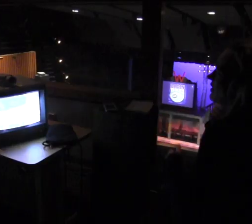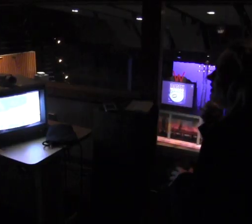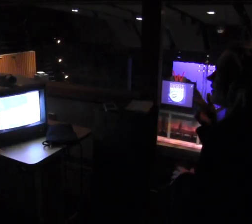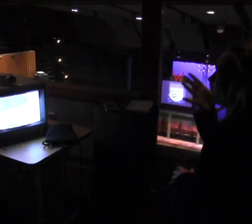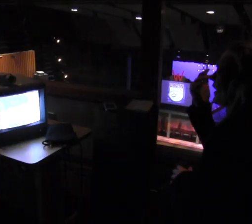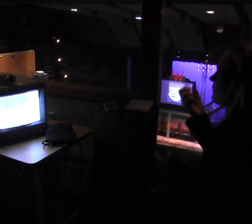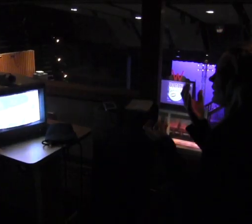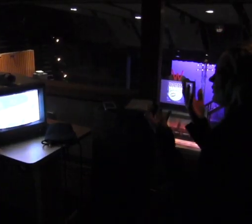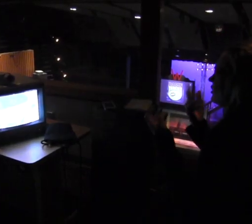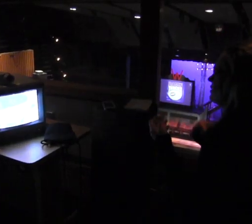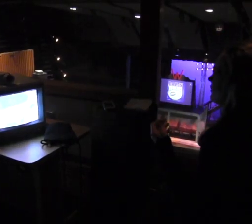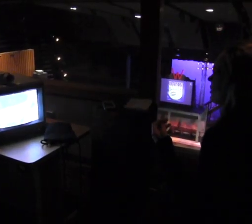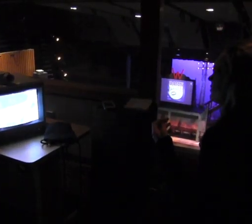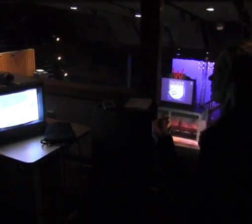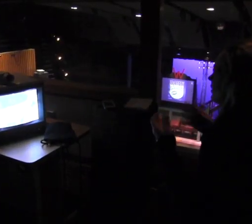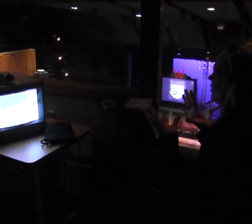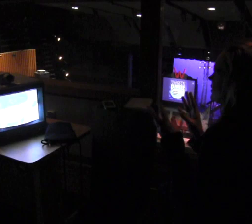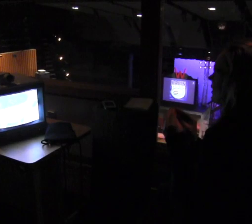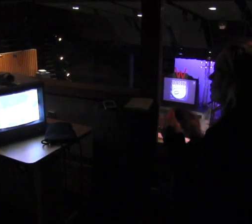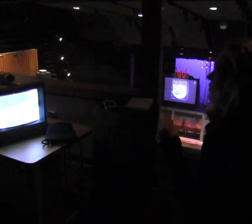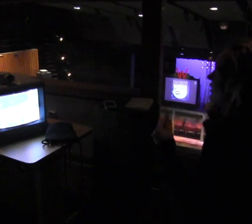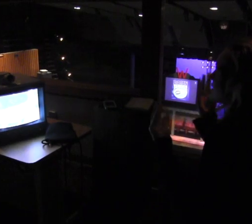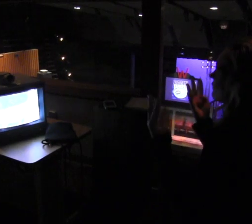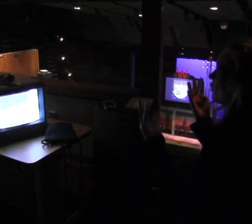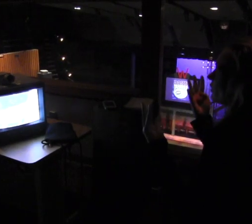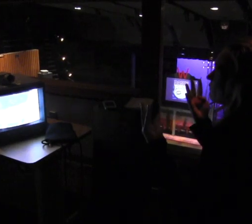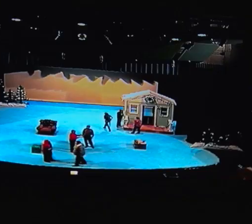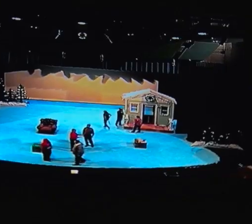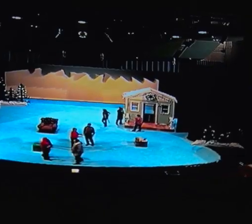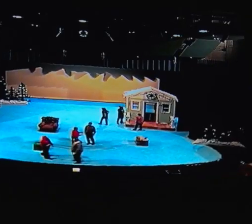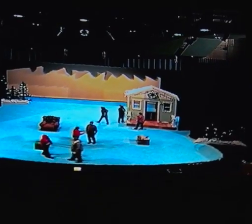The stage manager is connected?... Is there a line?... There's a mic?